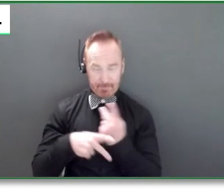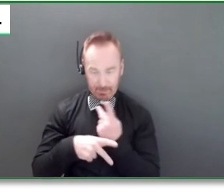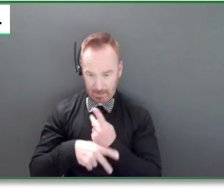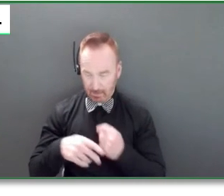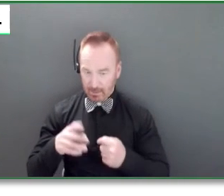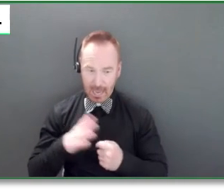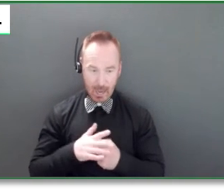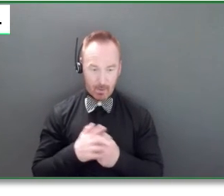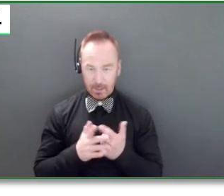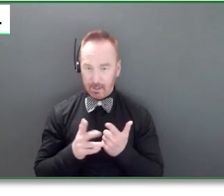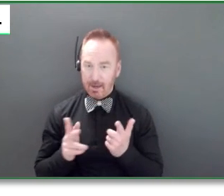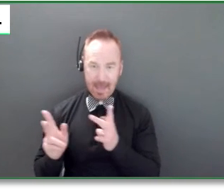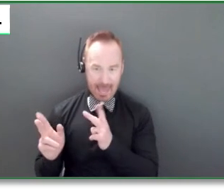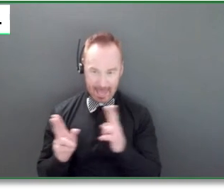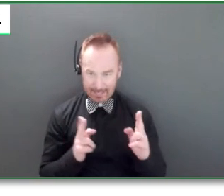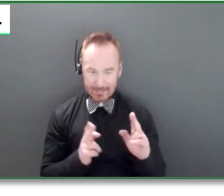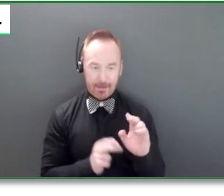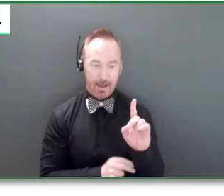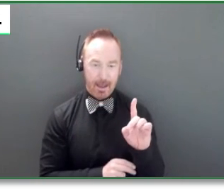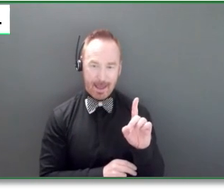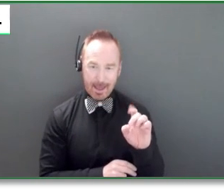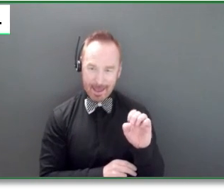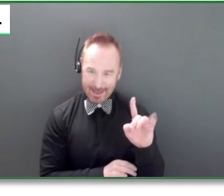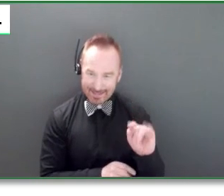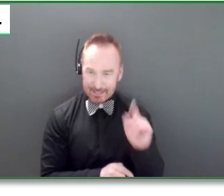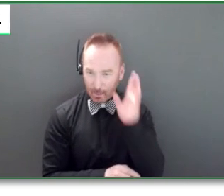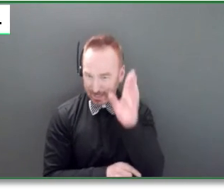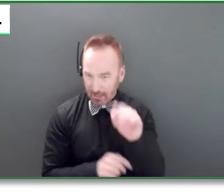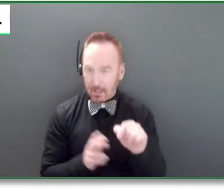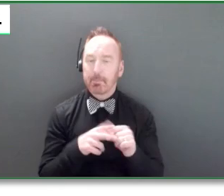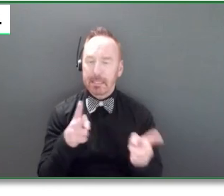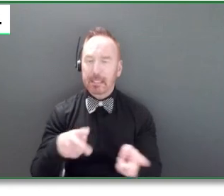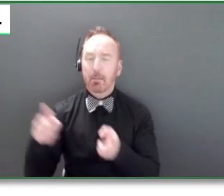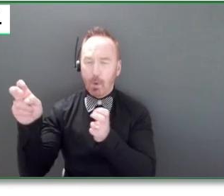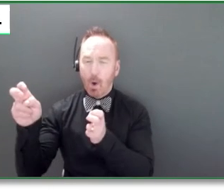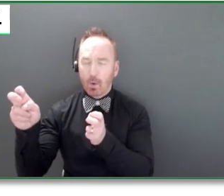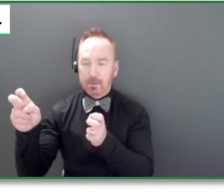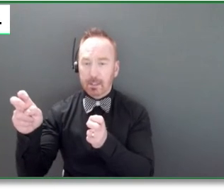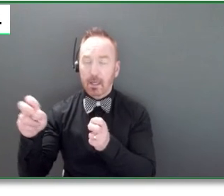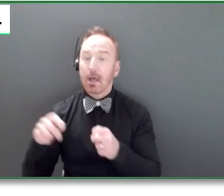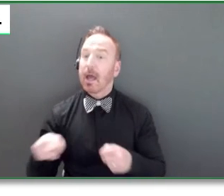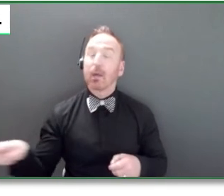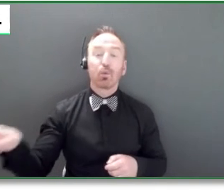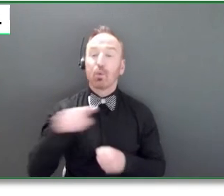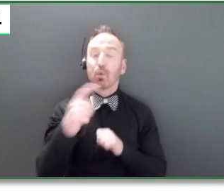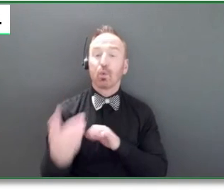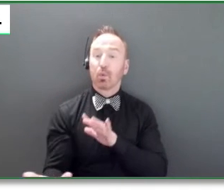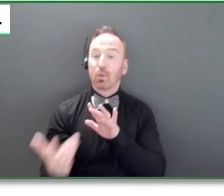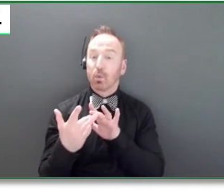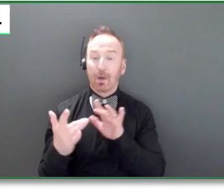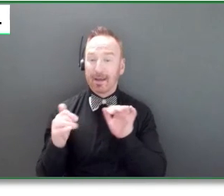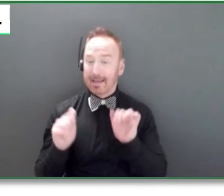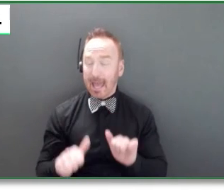posted as well. And please do not hesitate to get in touch with us with your concerns, your feedback, your